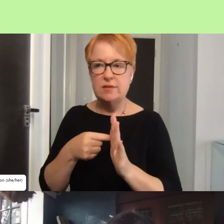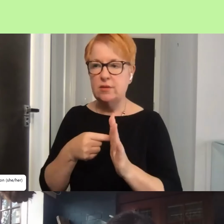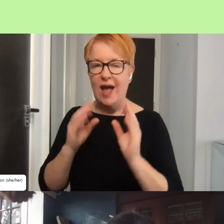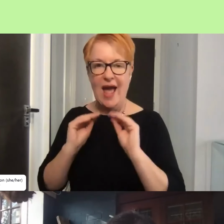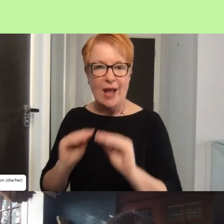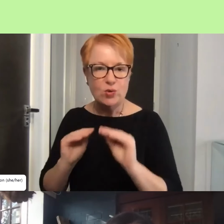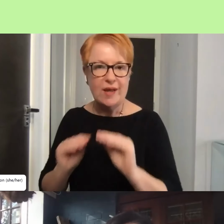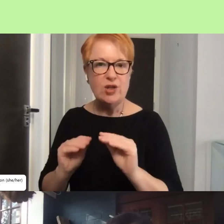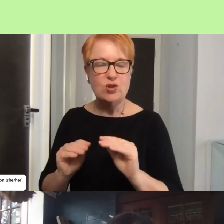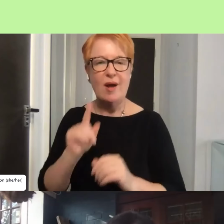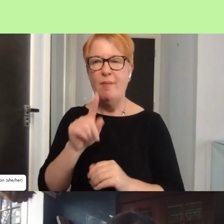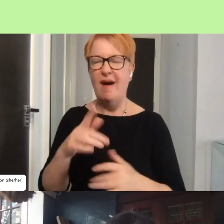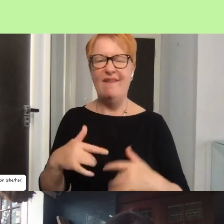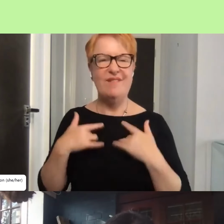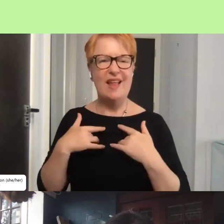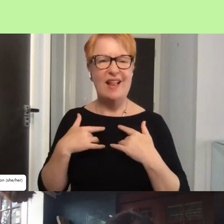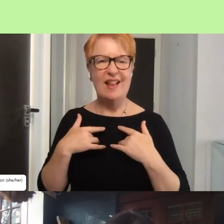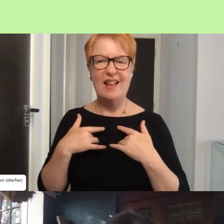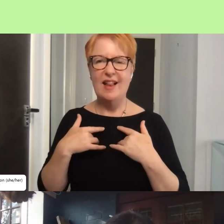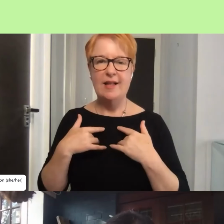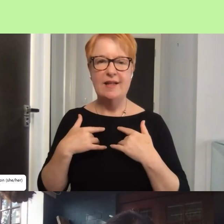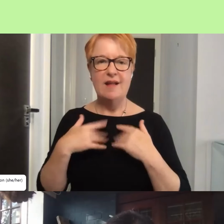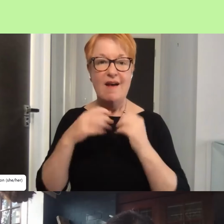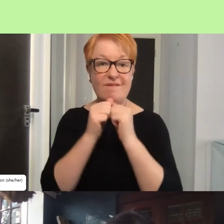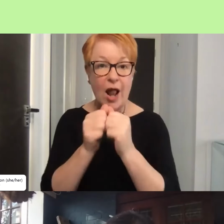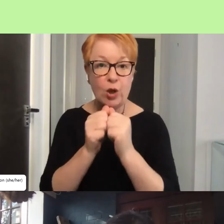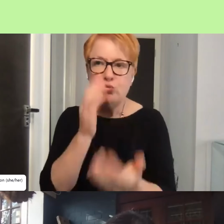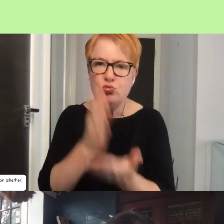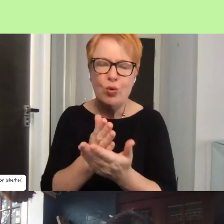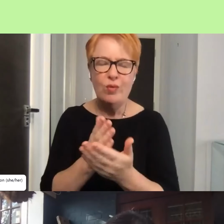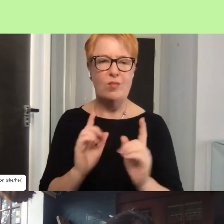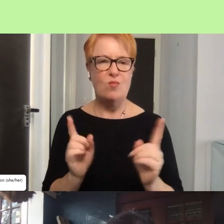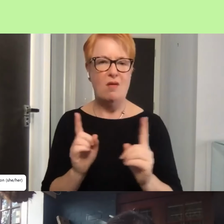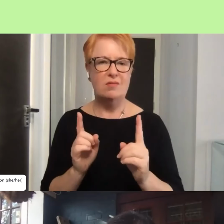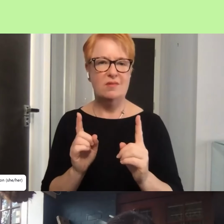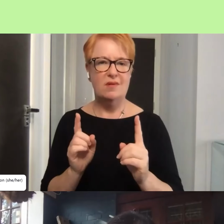And the only way to collaborate with ‘Silent University’, there should be trust and sincerity,